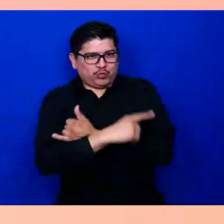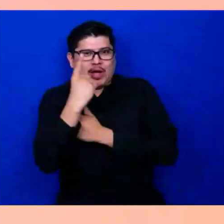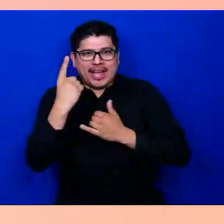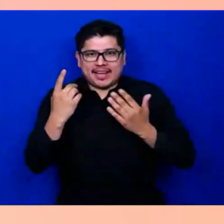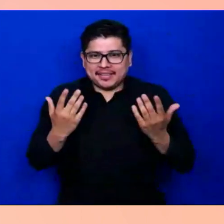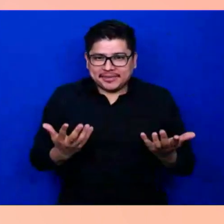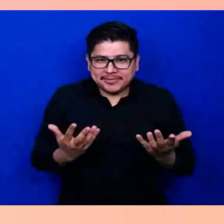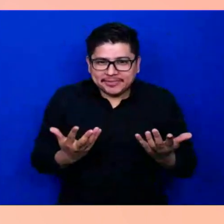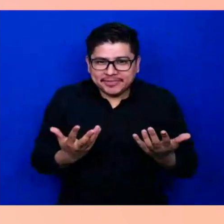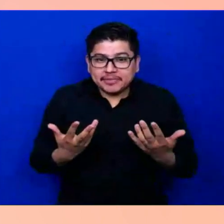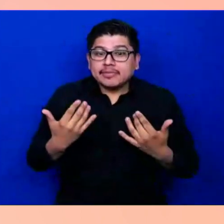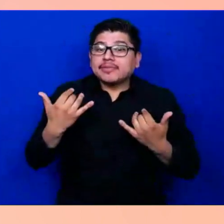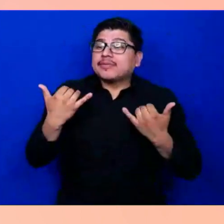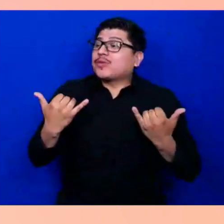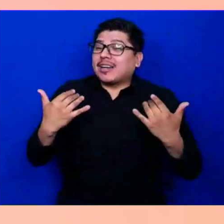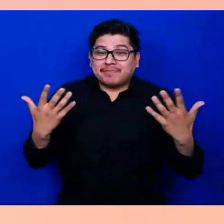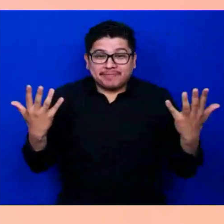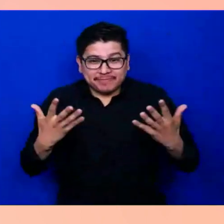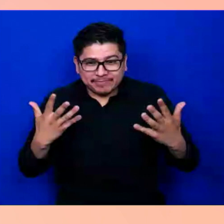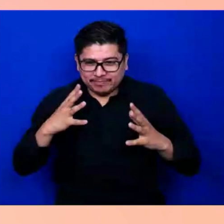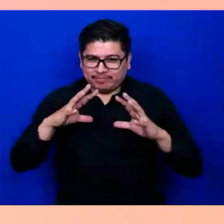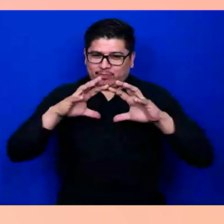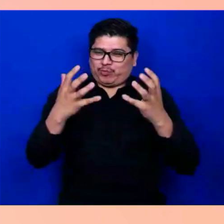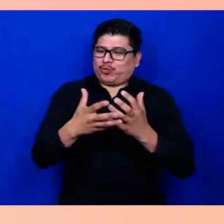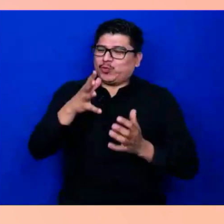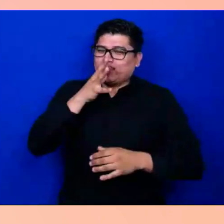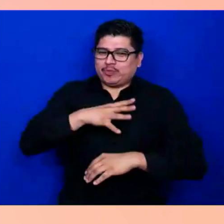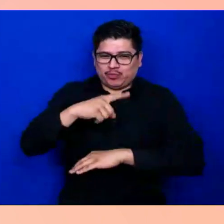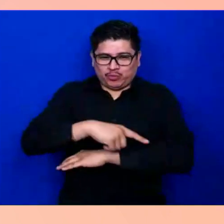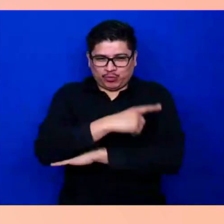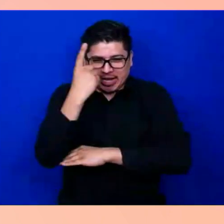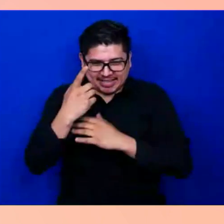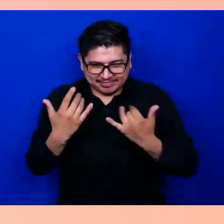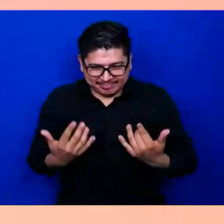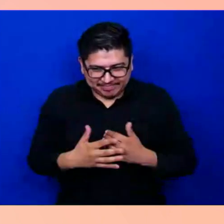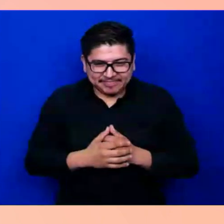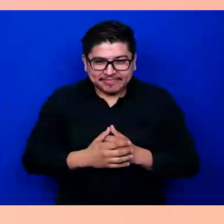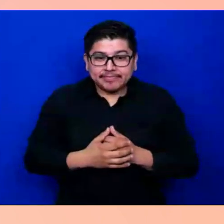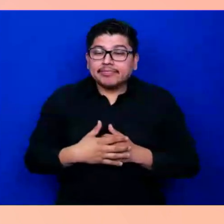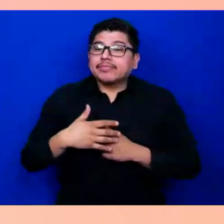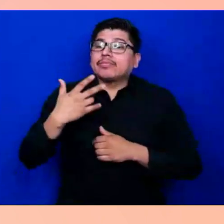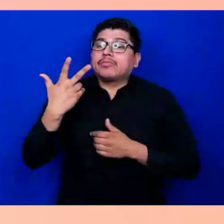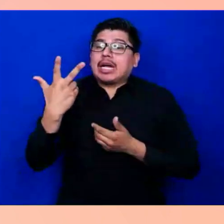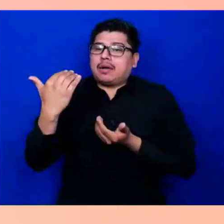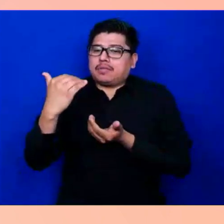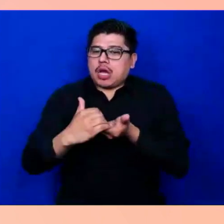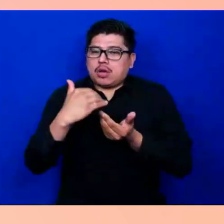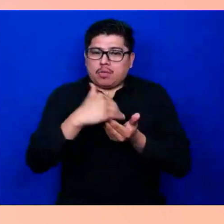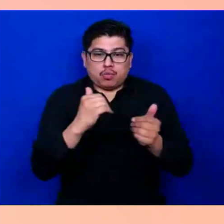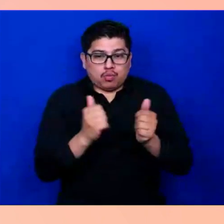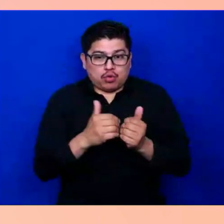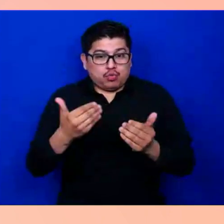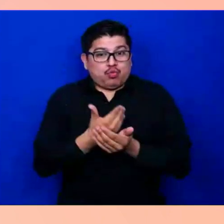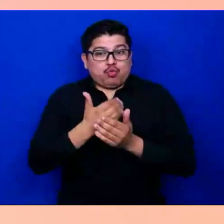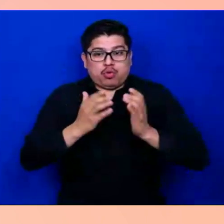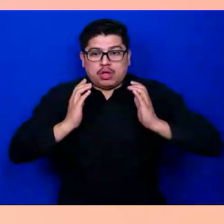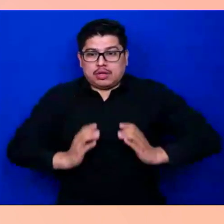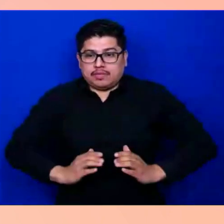Three, partnership, working with customers, partners, NGOs, non-profits, and more. Shell, Liberty Mutual,